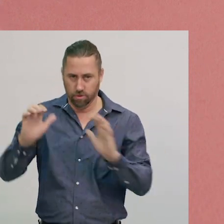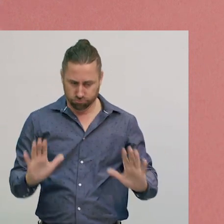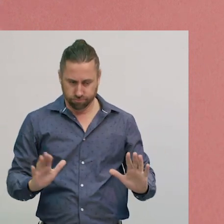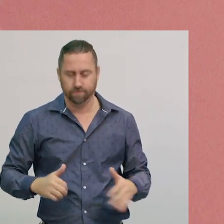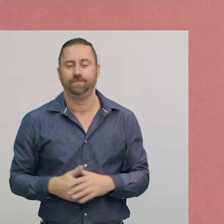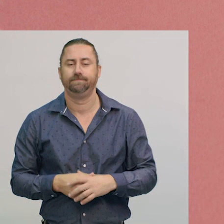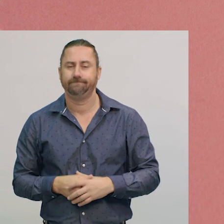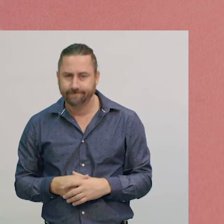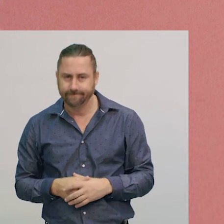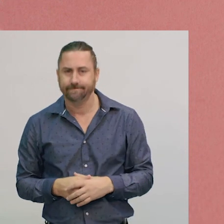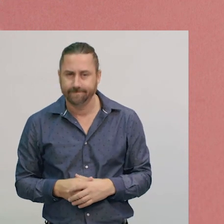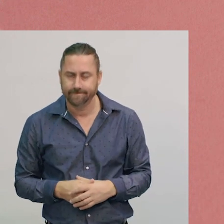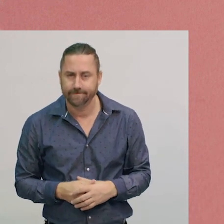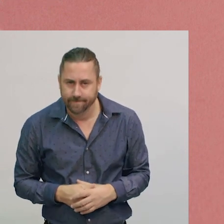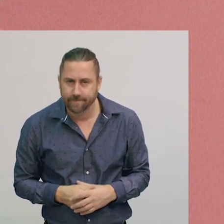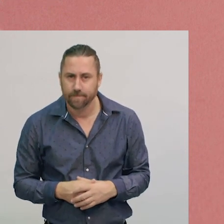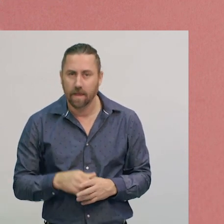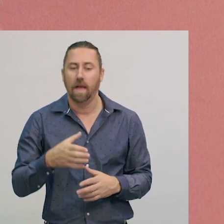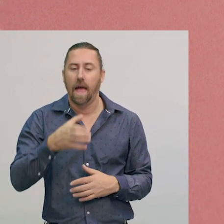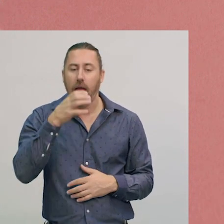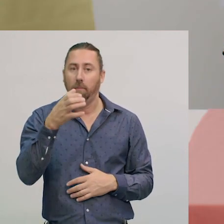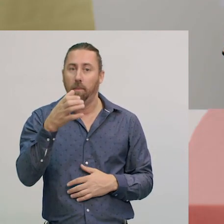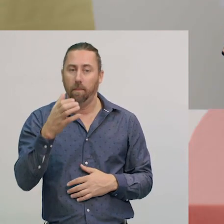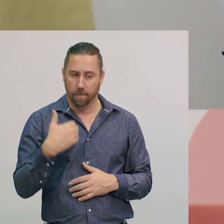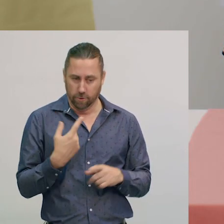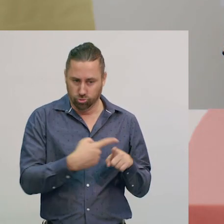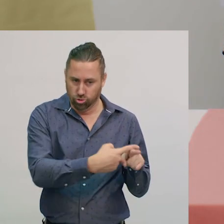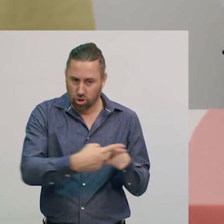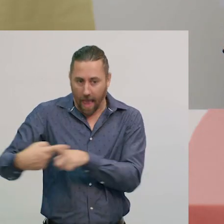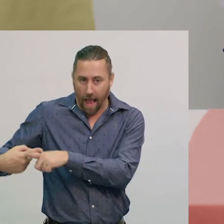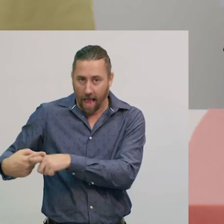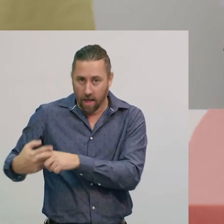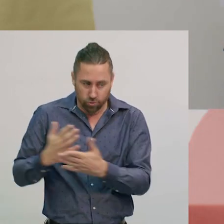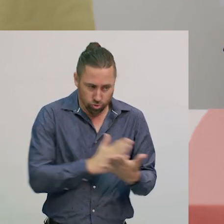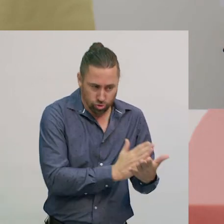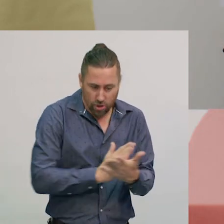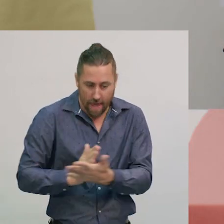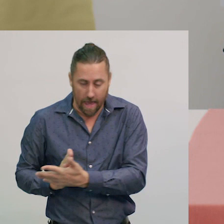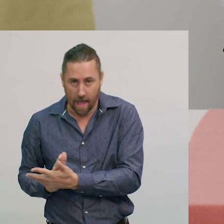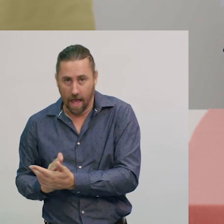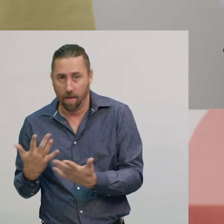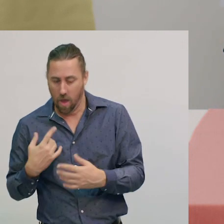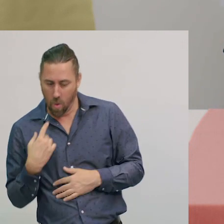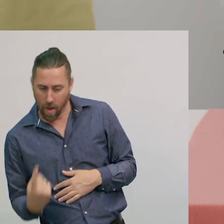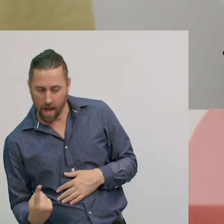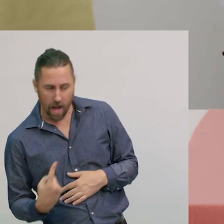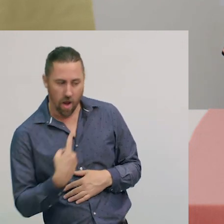Now, I'm going to share the cups equally. Each place setting will get their own cup.